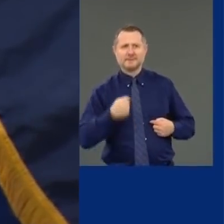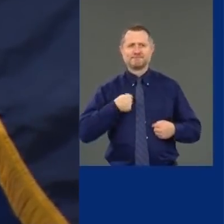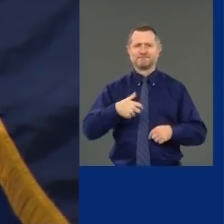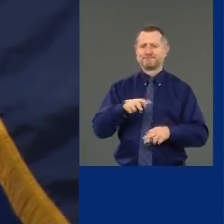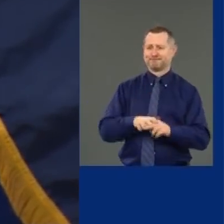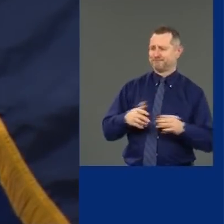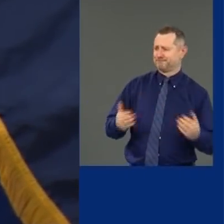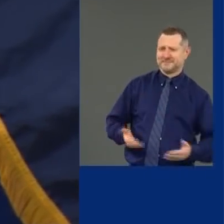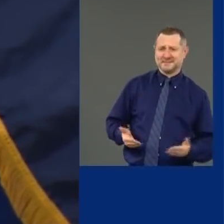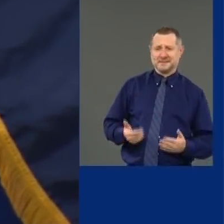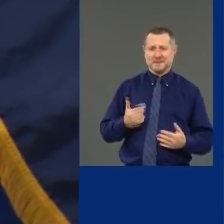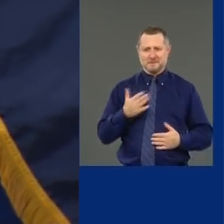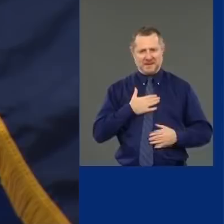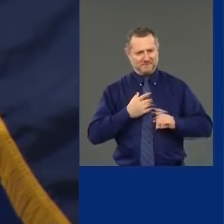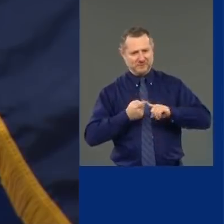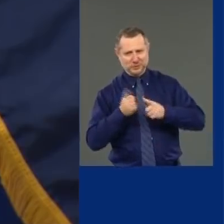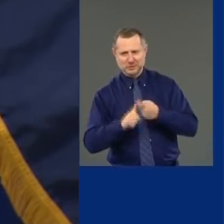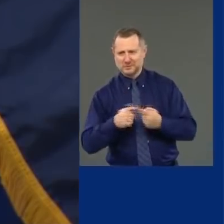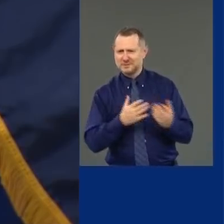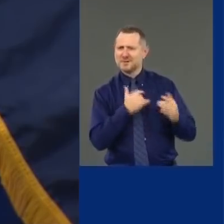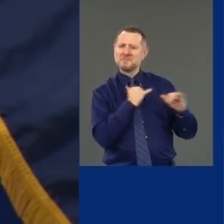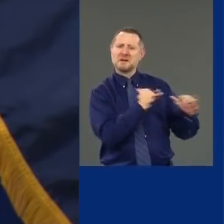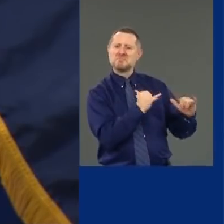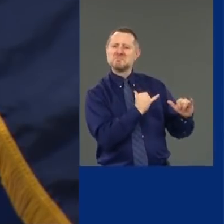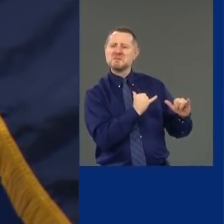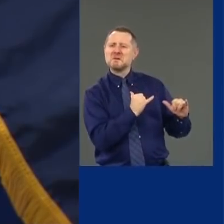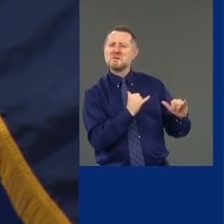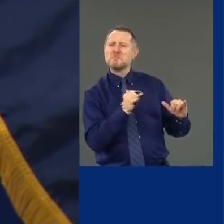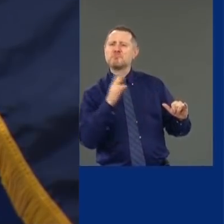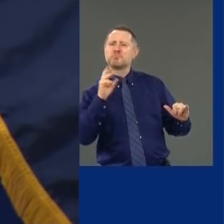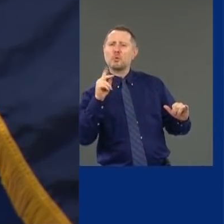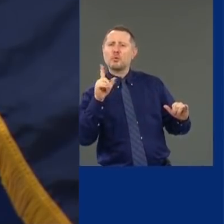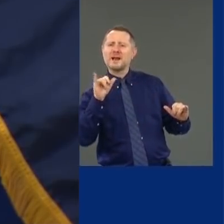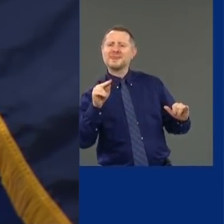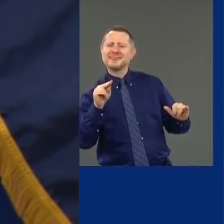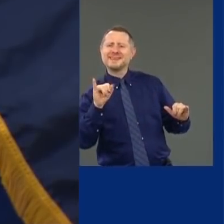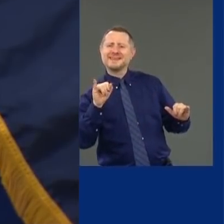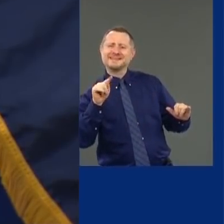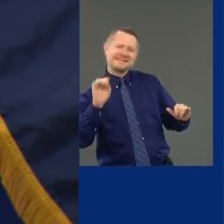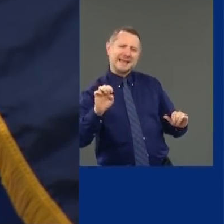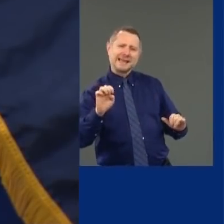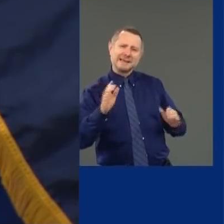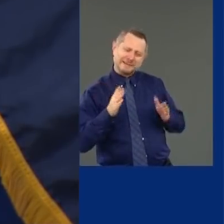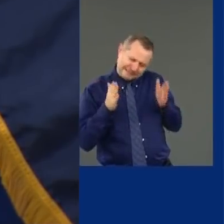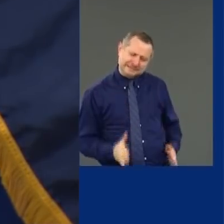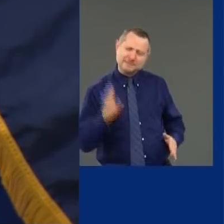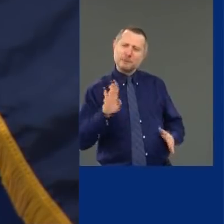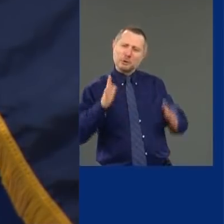HERE. THANK YOU. SUCH A GENTLEMEN. IT IS AN HONOR AND IT IS REALLY GOOD TO BE HERE.